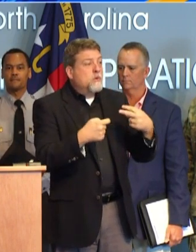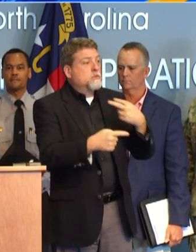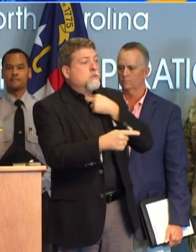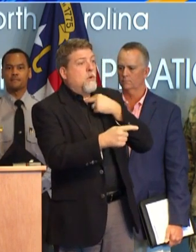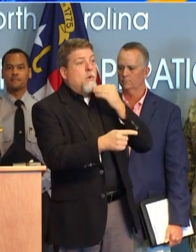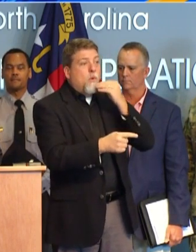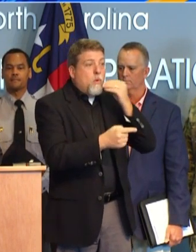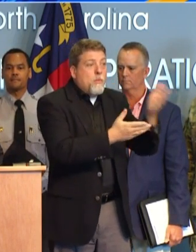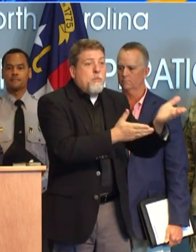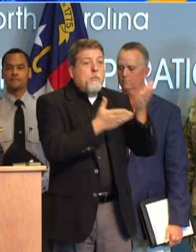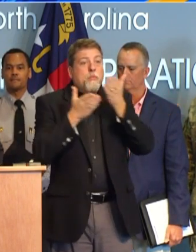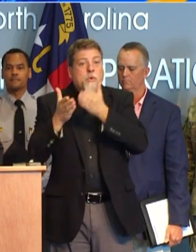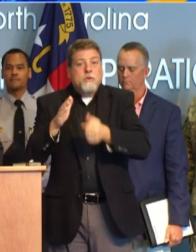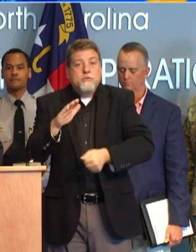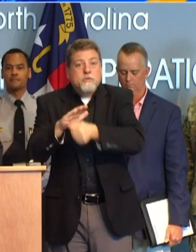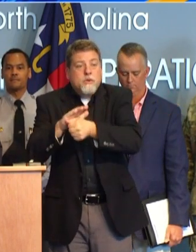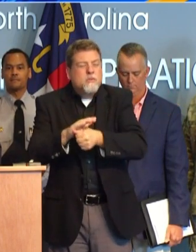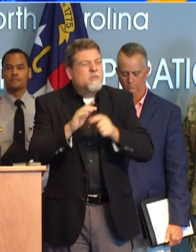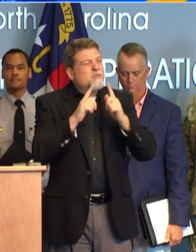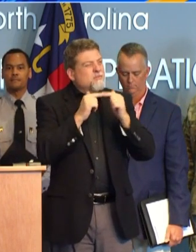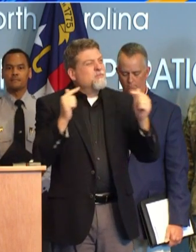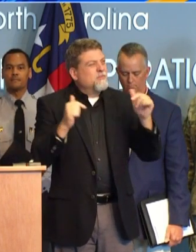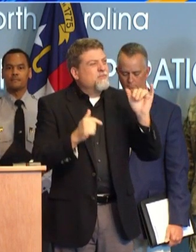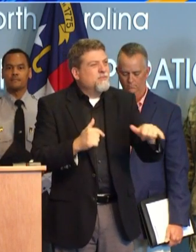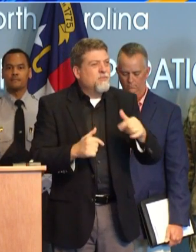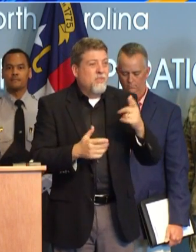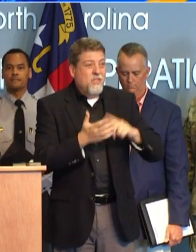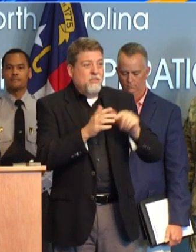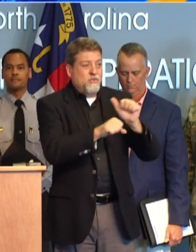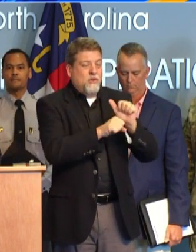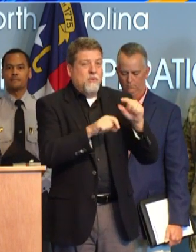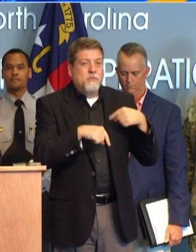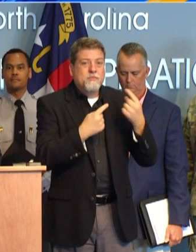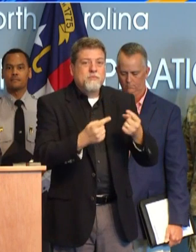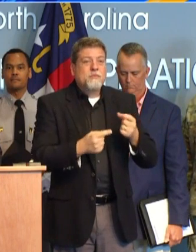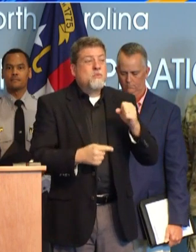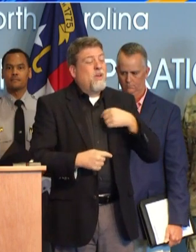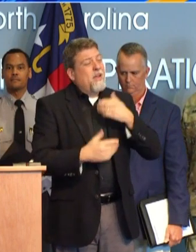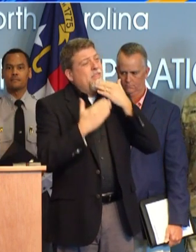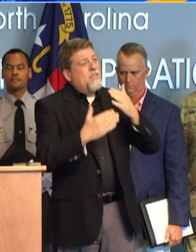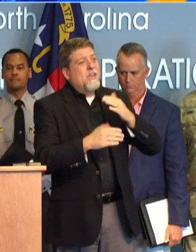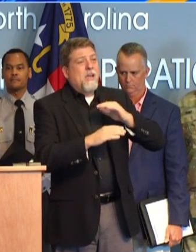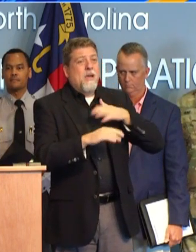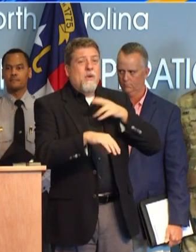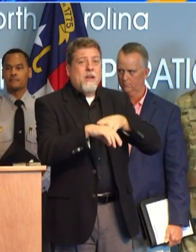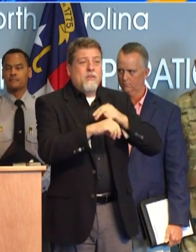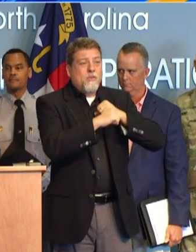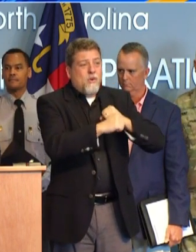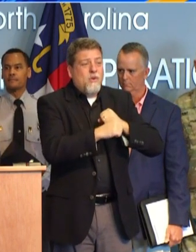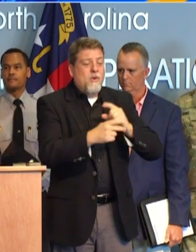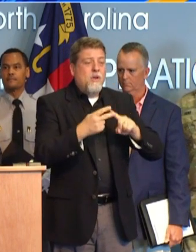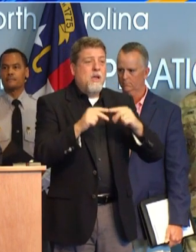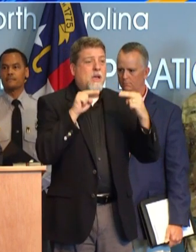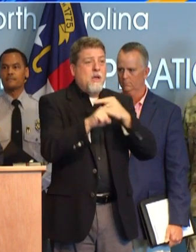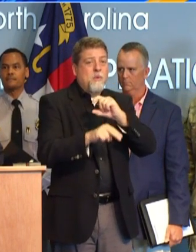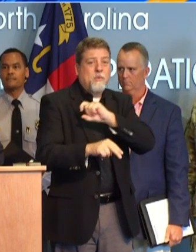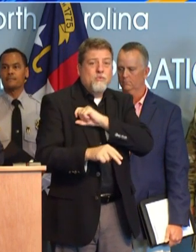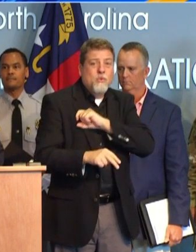FAMILIES STRANDED WITHOUT POWER AND ADEQUATE SUPPLIES. I AM SO THANKFUL FOR THE TIRELESS EFFORTS OF OUR GUARD